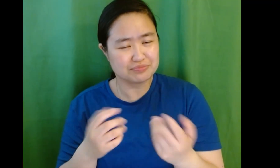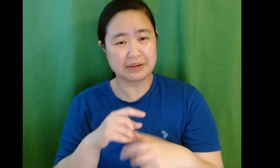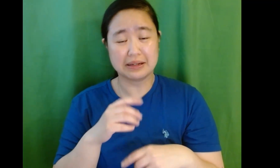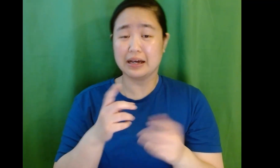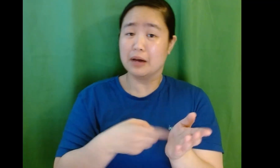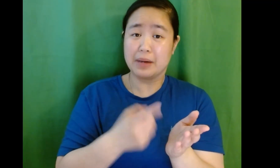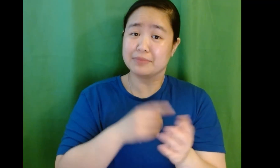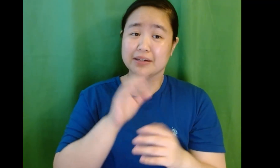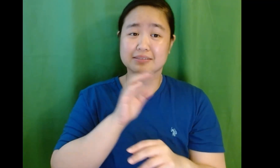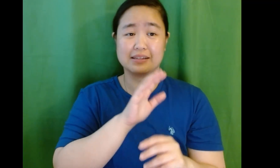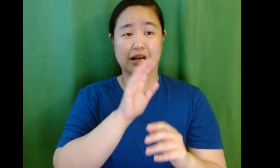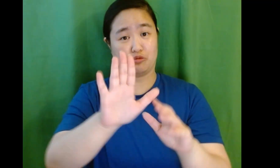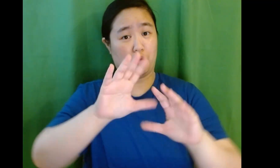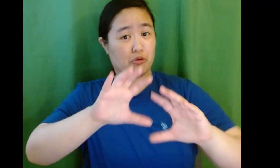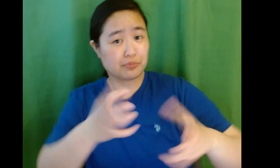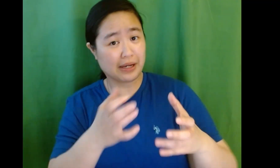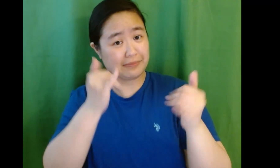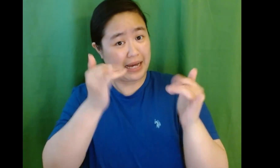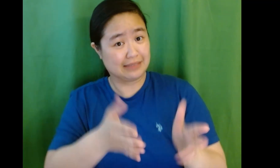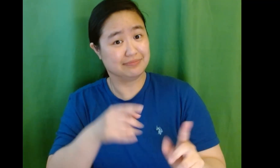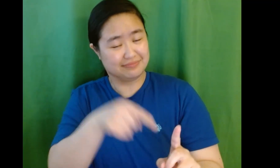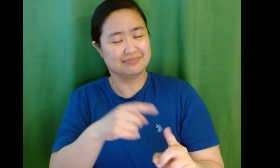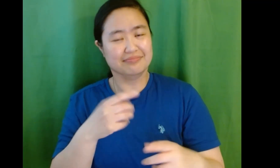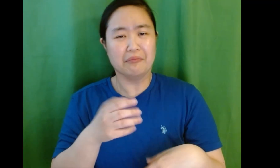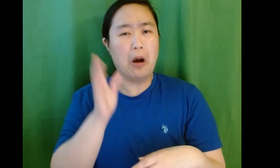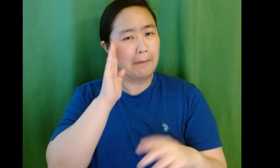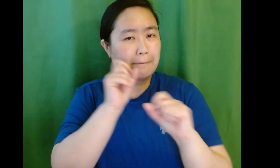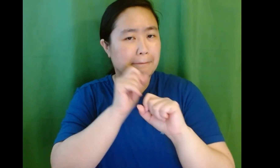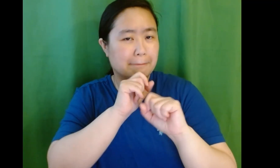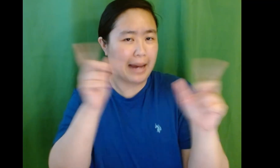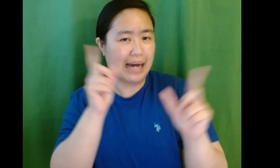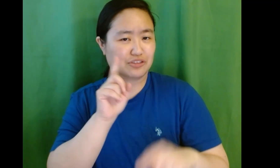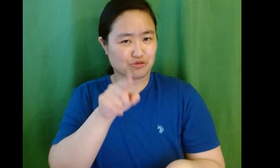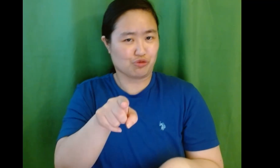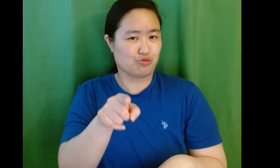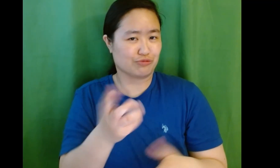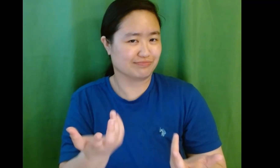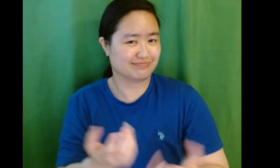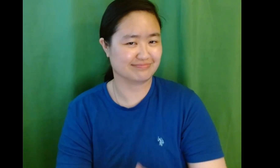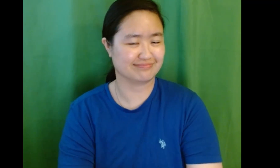Sometimes your players’ responses will surprise you!